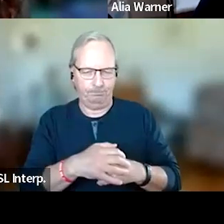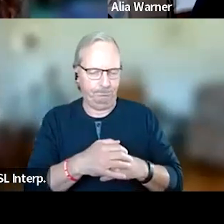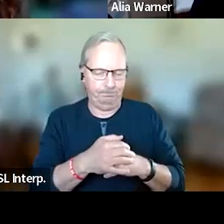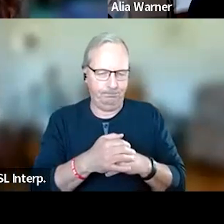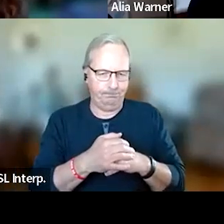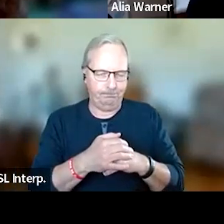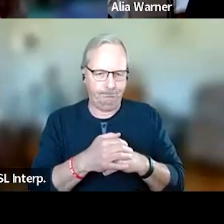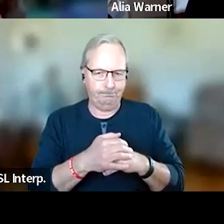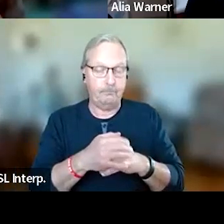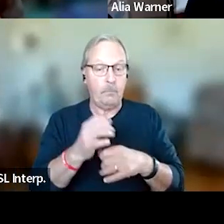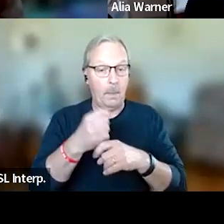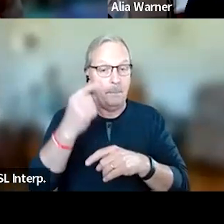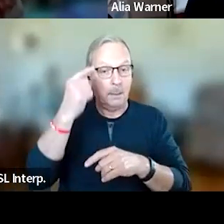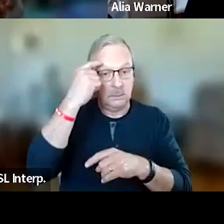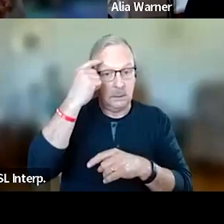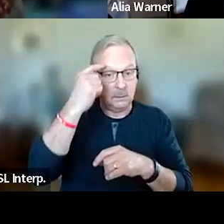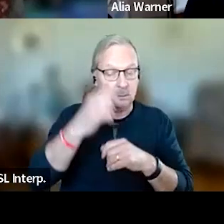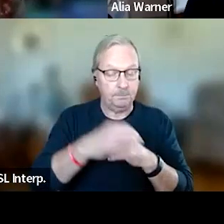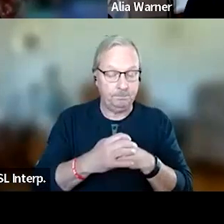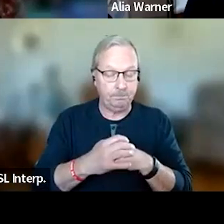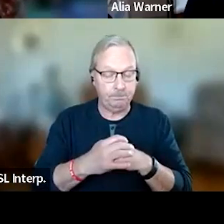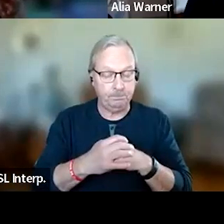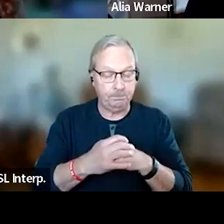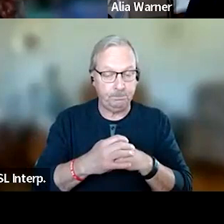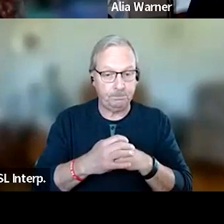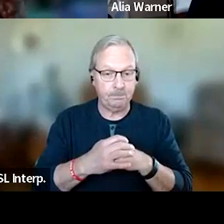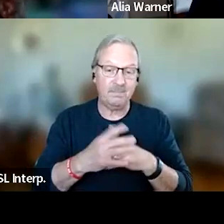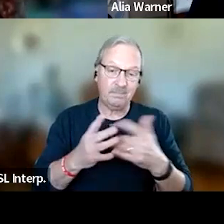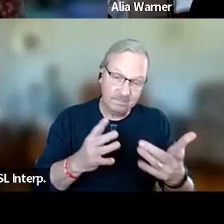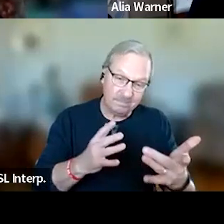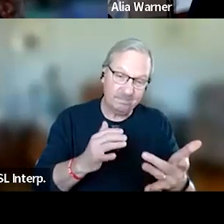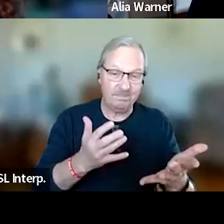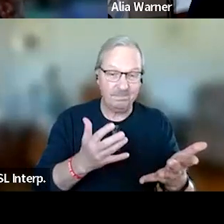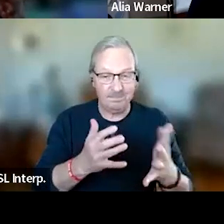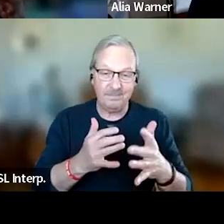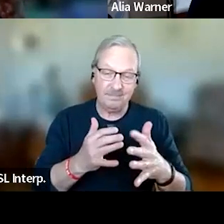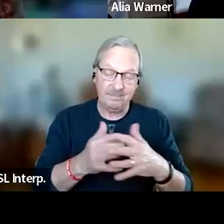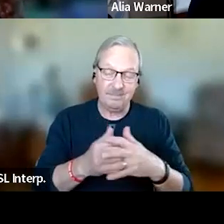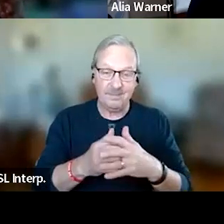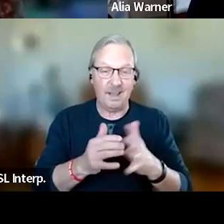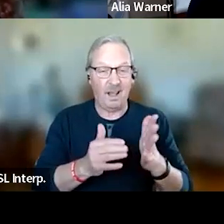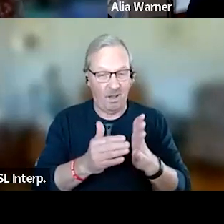Yeah, that makes sense. And unfortunately right now, you know, it's a really frequent occurrence.